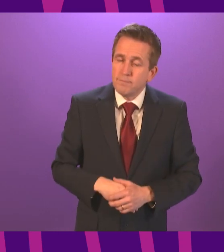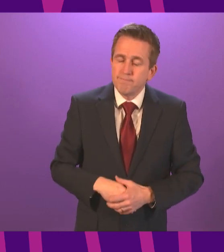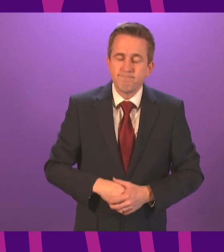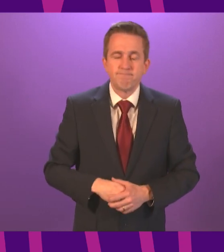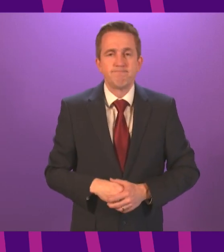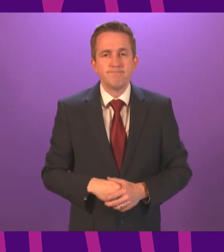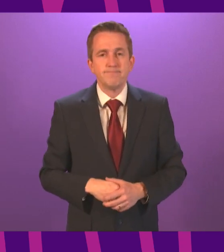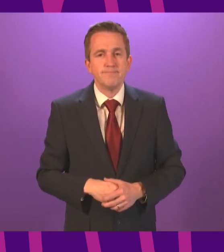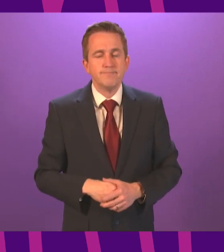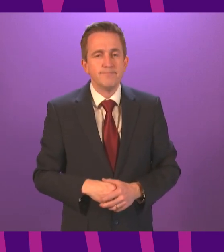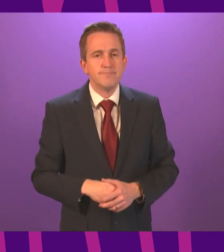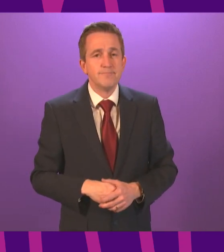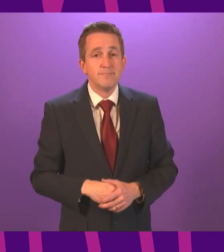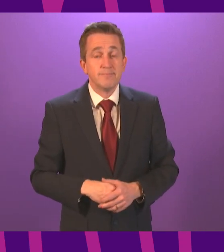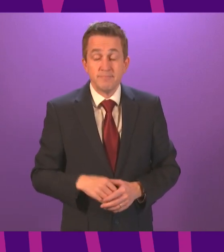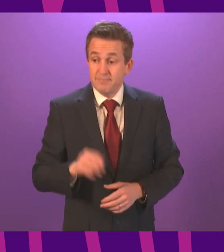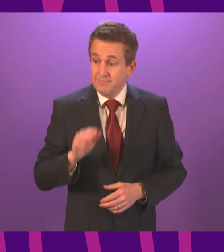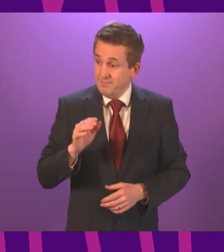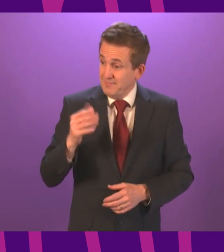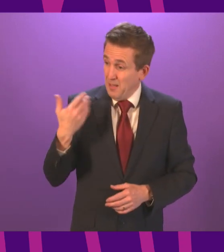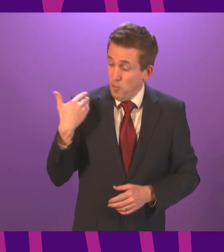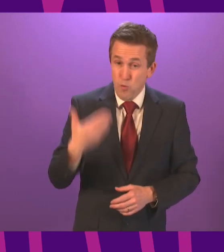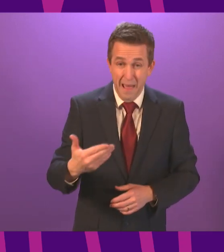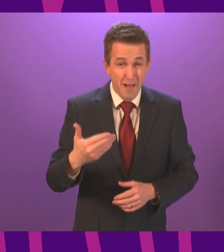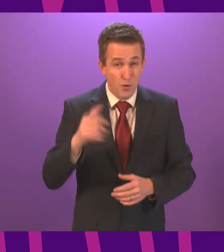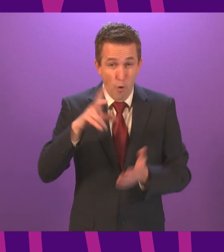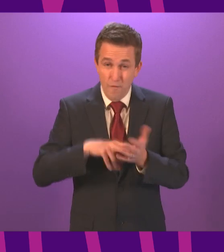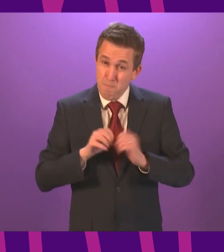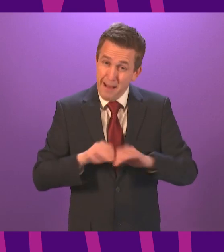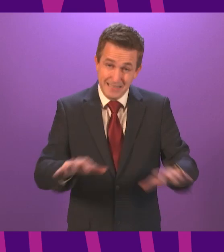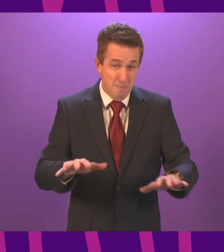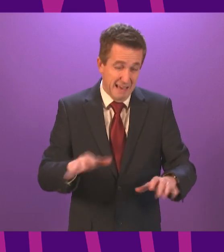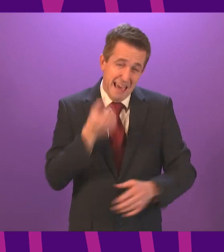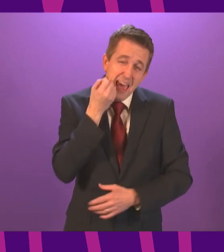day during the pandemic, to ensure that people have an understanding of the guidance and